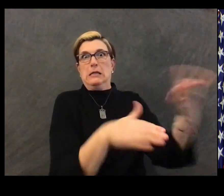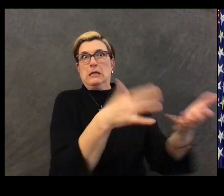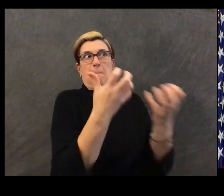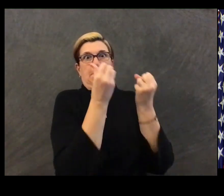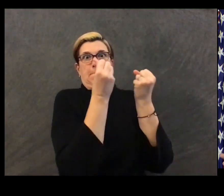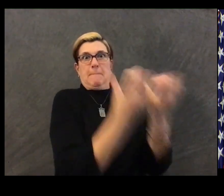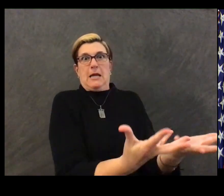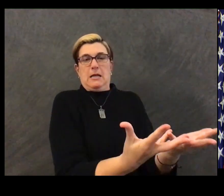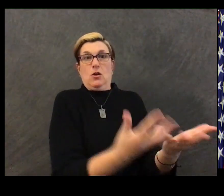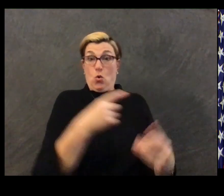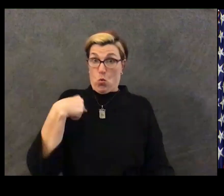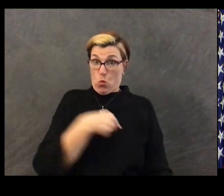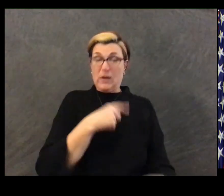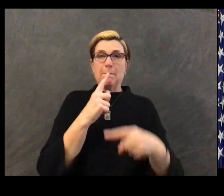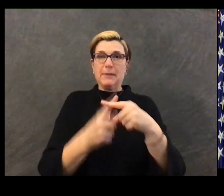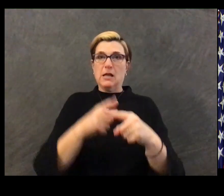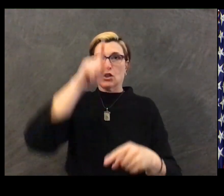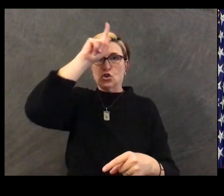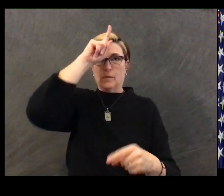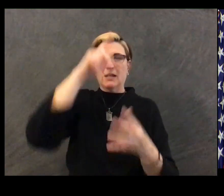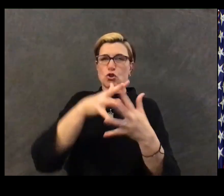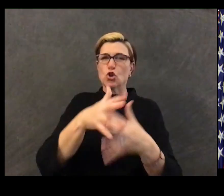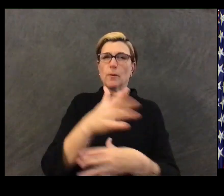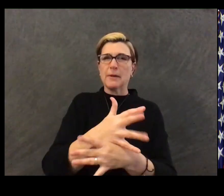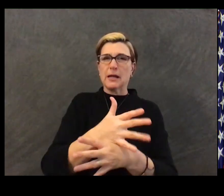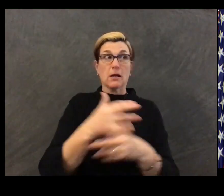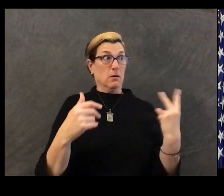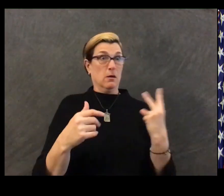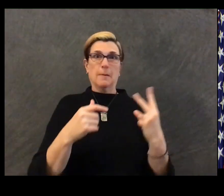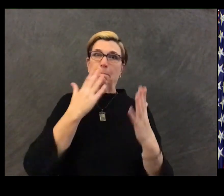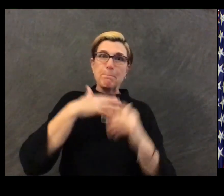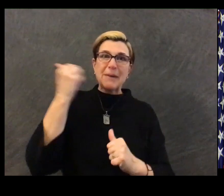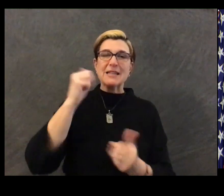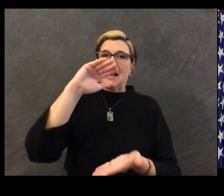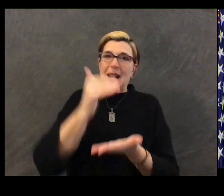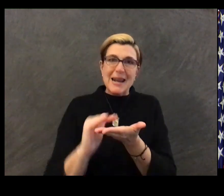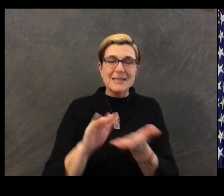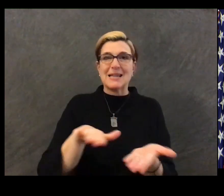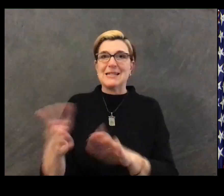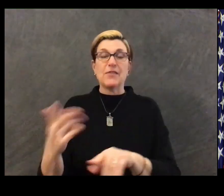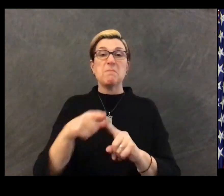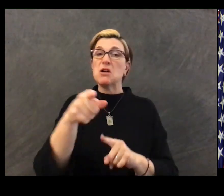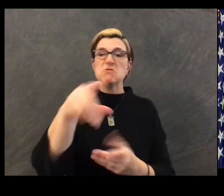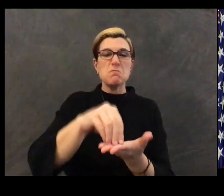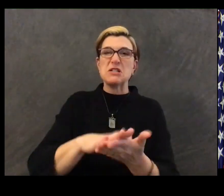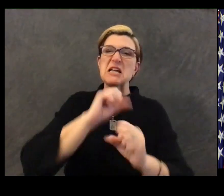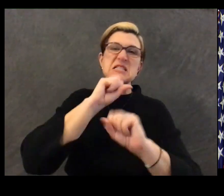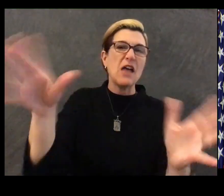mortality nobody wrote it it would be great if you wrote the truth but let's get on with it because I want Mike to speak and then we'll take some more